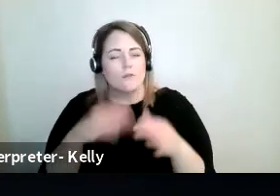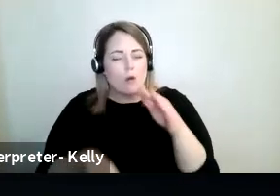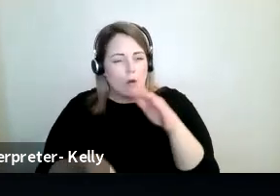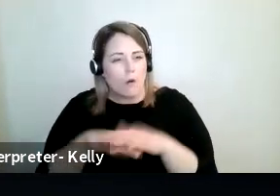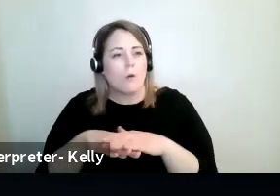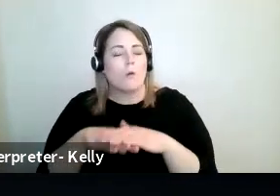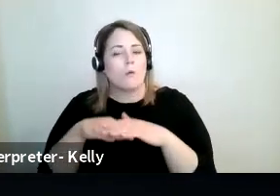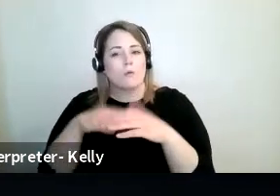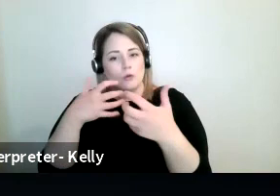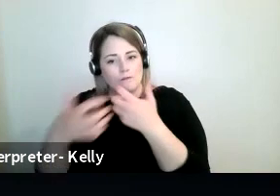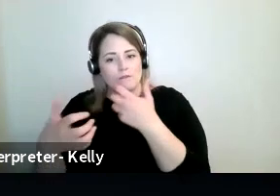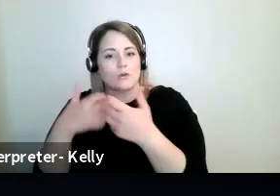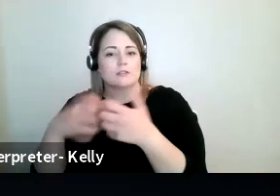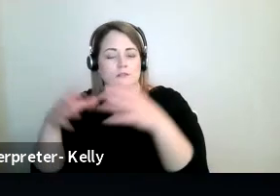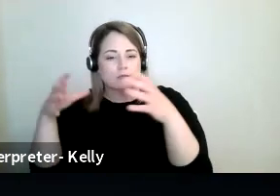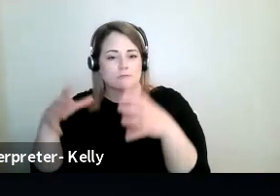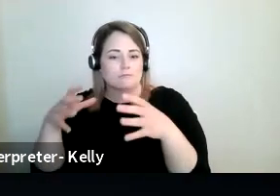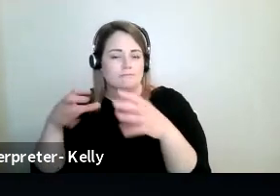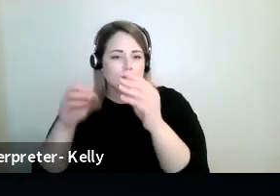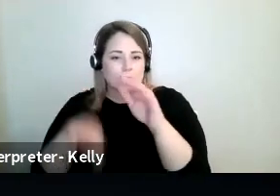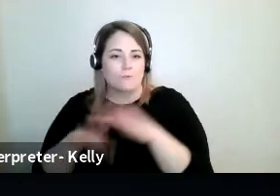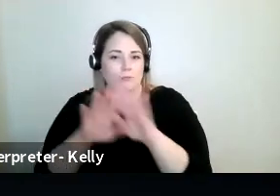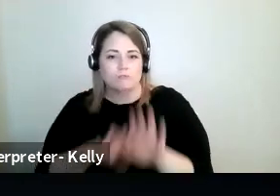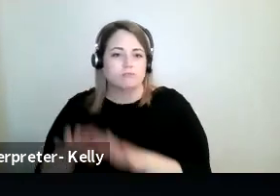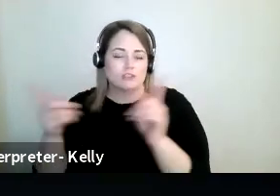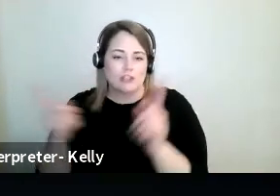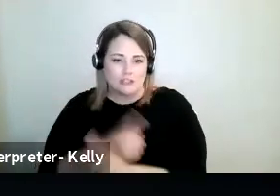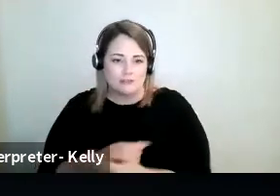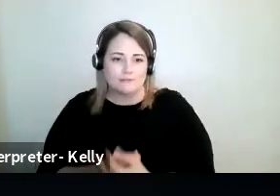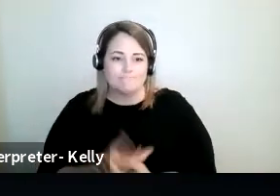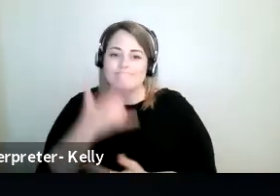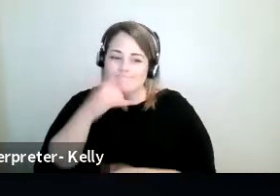Folks, we've actually run out of time now. So we will have to say farewell but thanks for